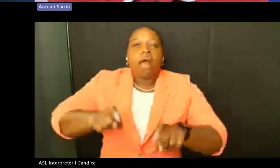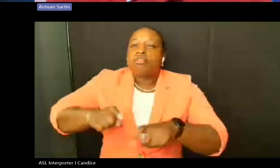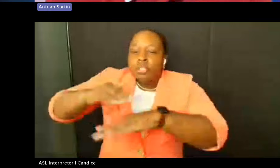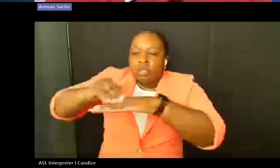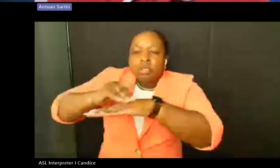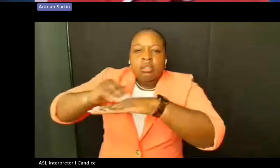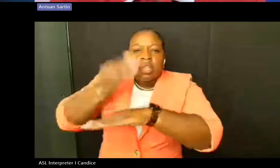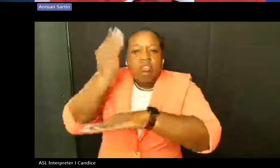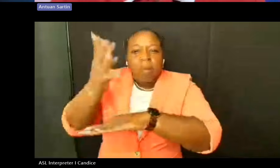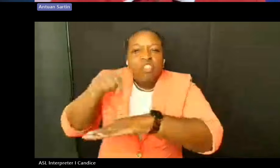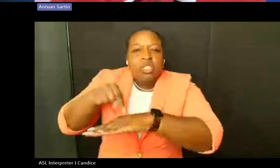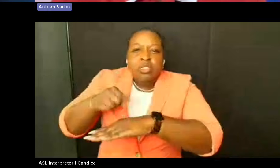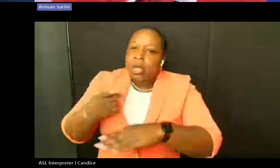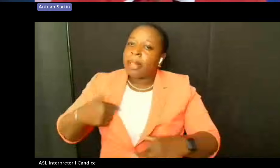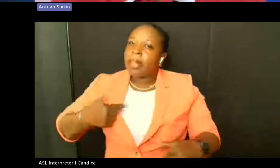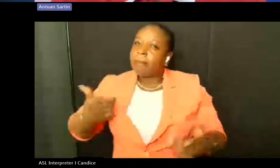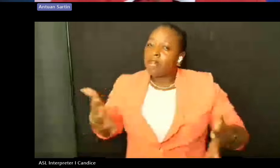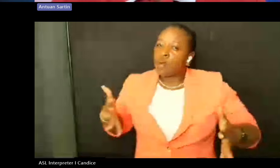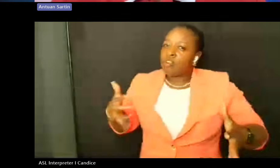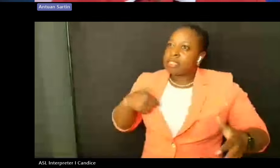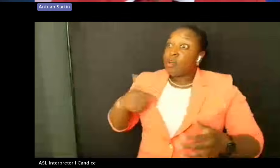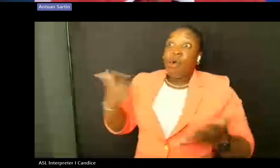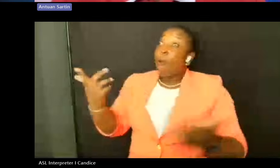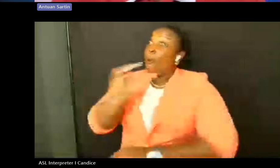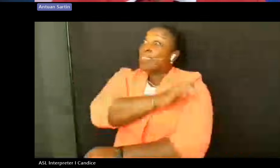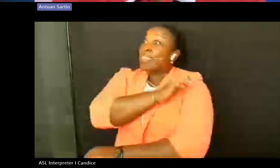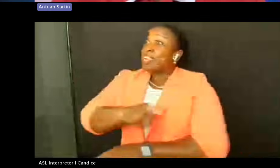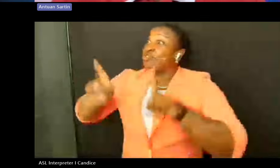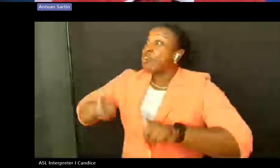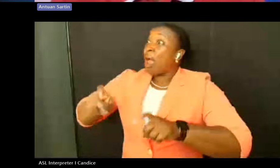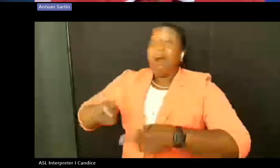am a little nervous of just throwing my child into something just for a trial to see if it's